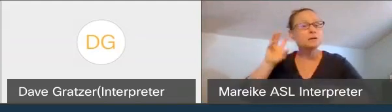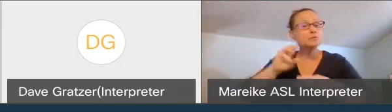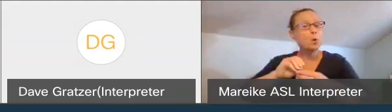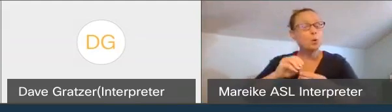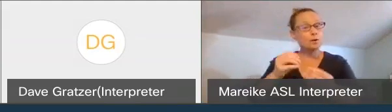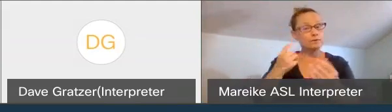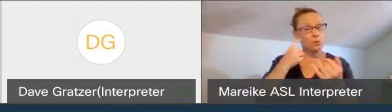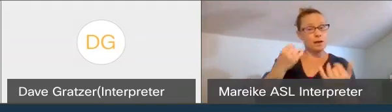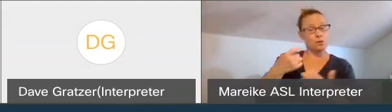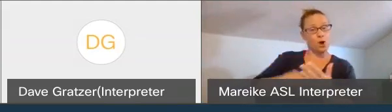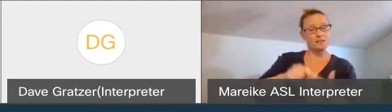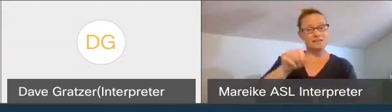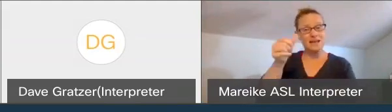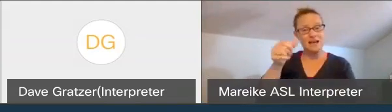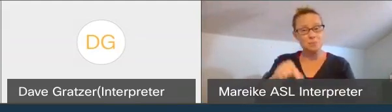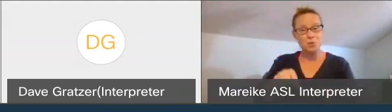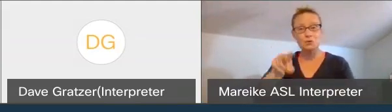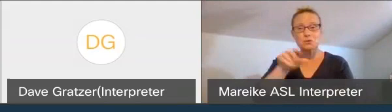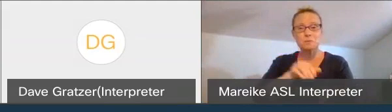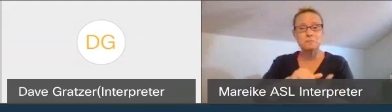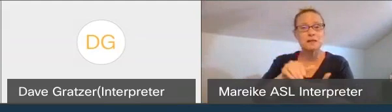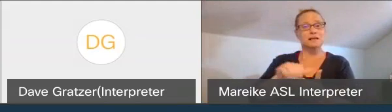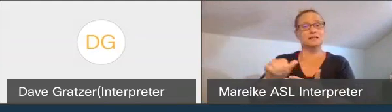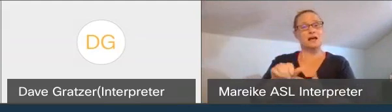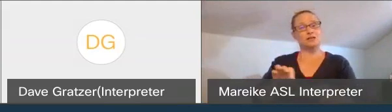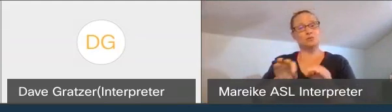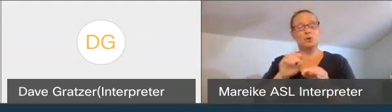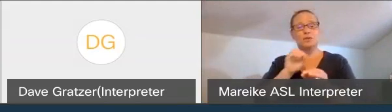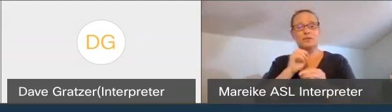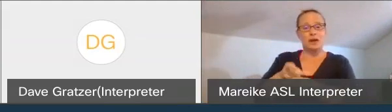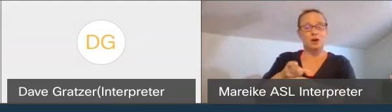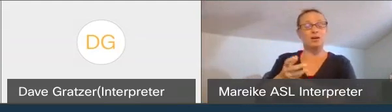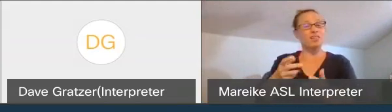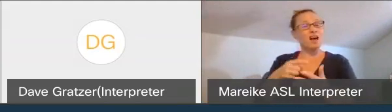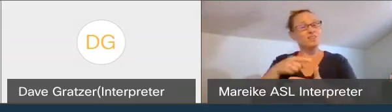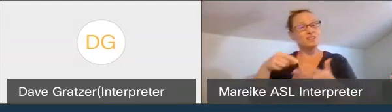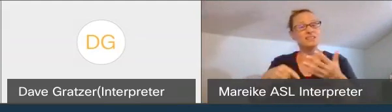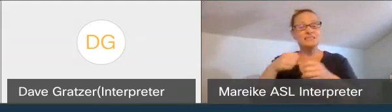we have $10.2 million worth of care. And a lot of these numbers, like I said, are underestimated